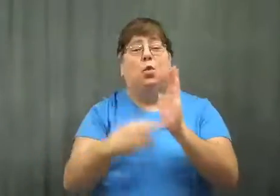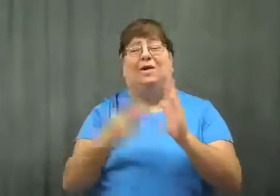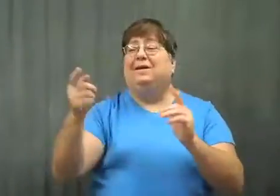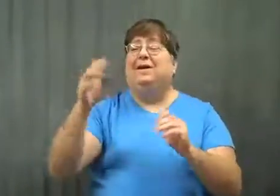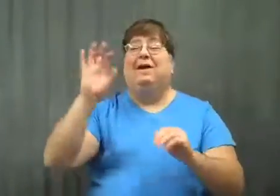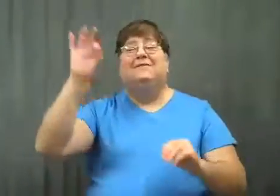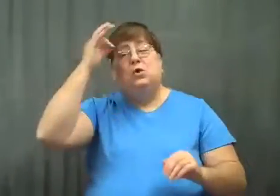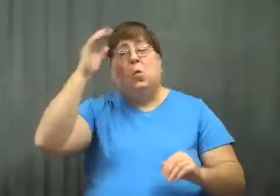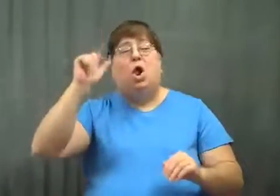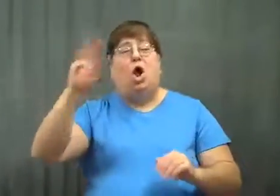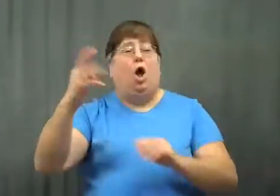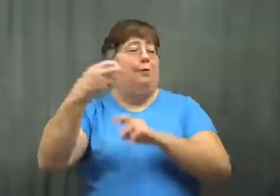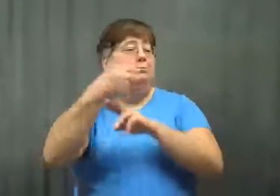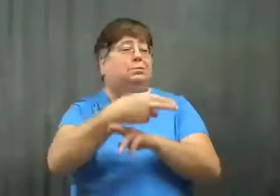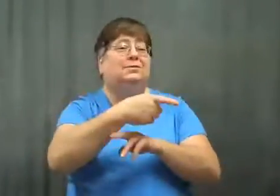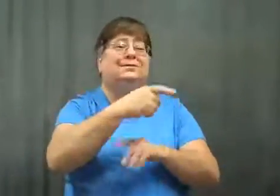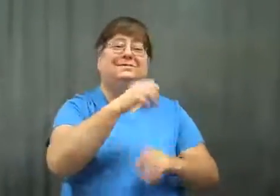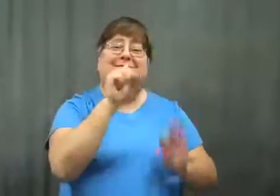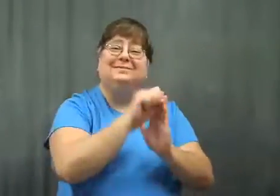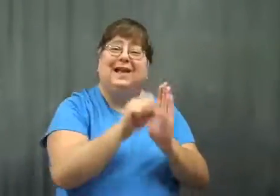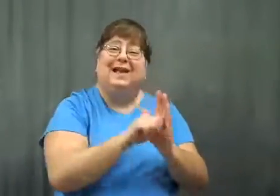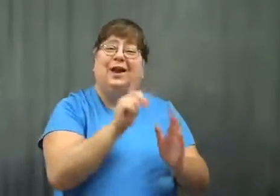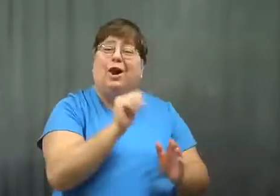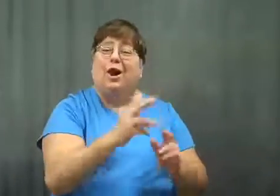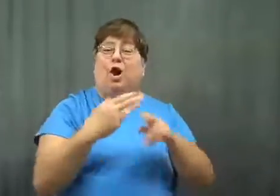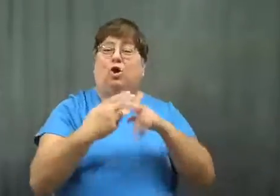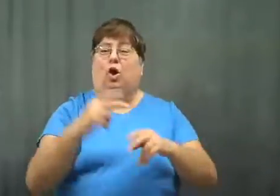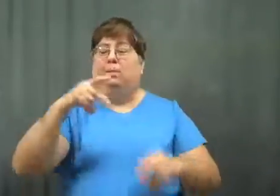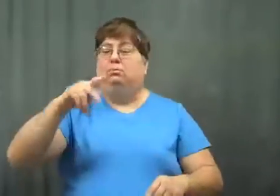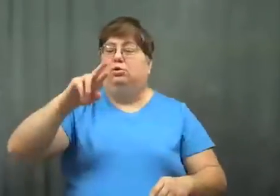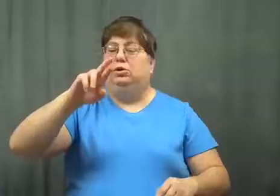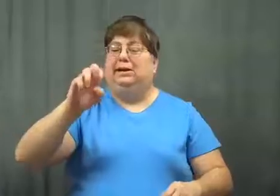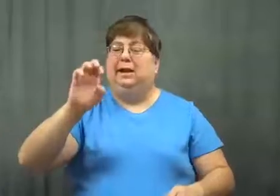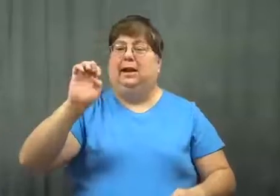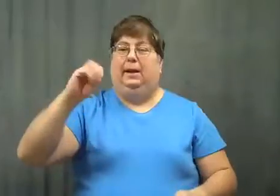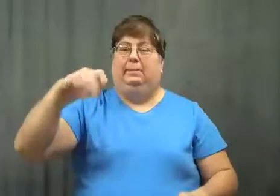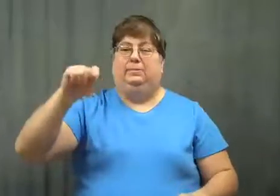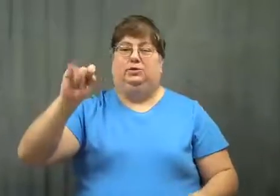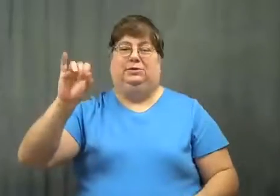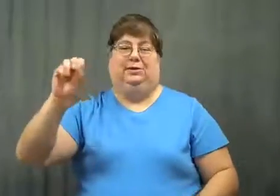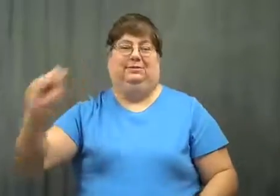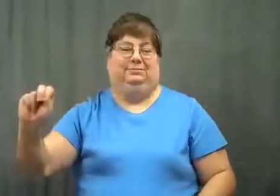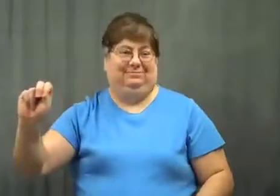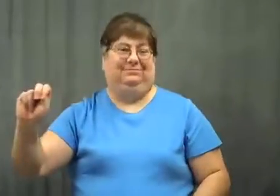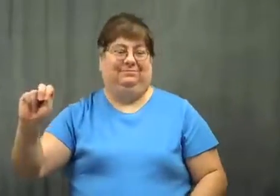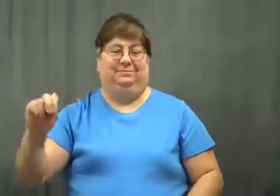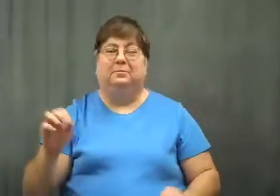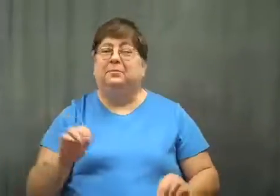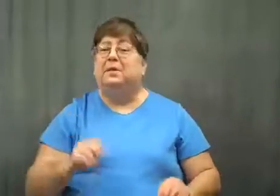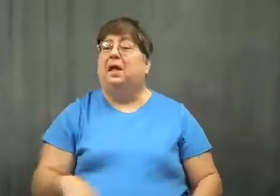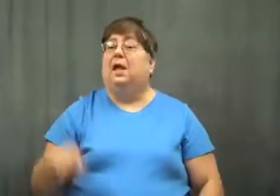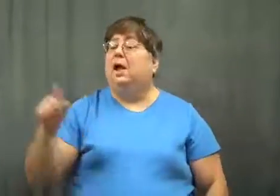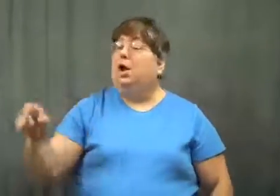The principle of federal laws taking precedence over state laws is called pre-emption.